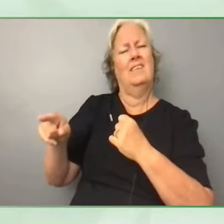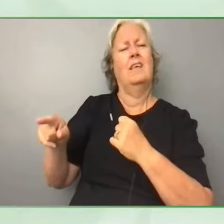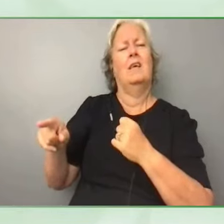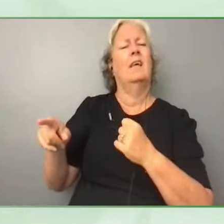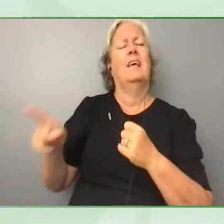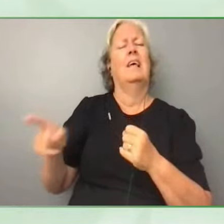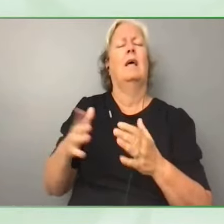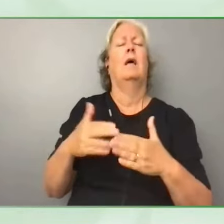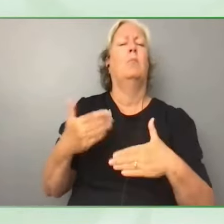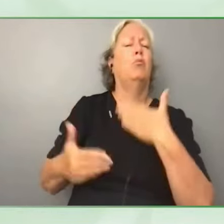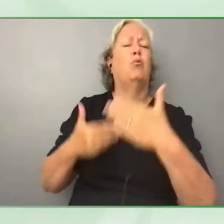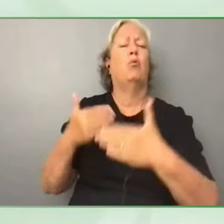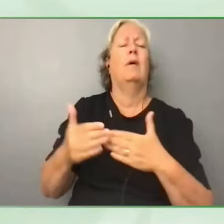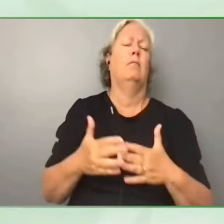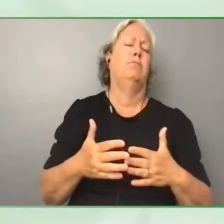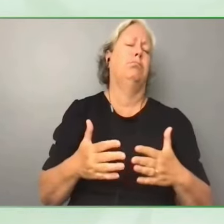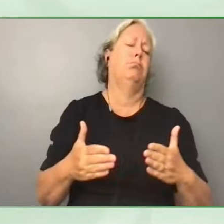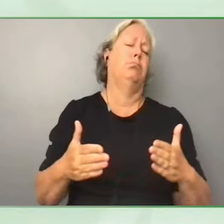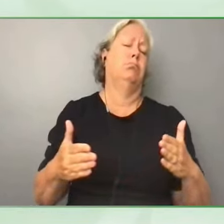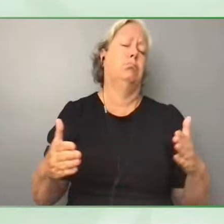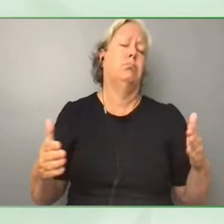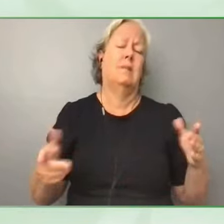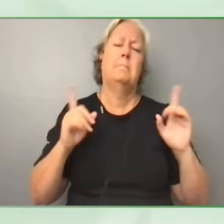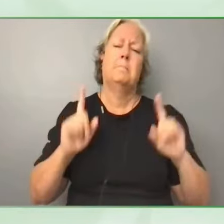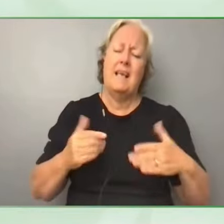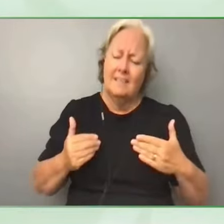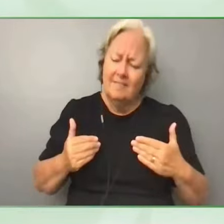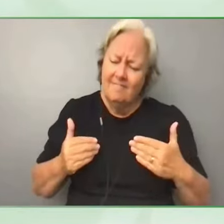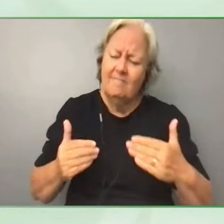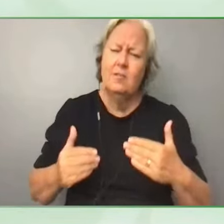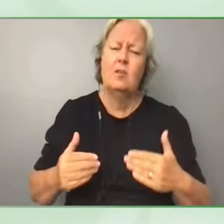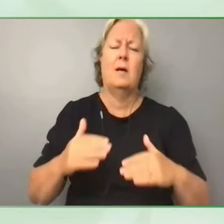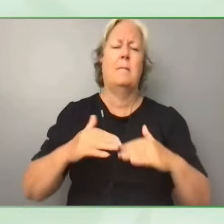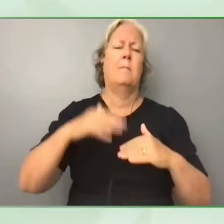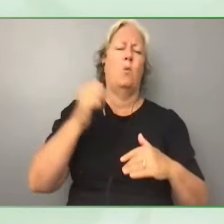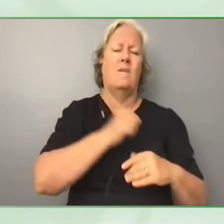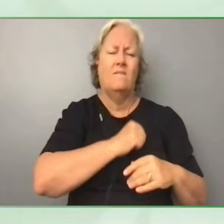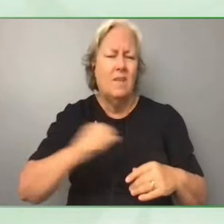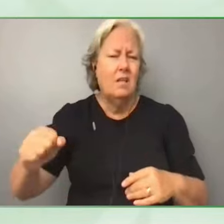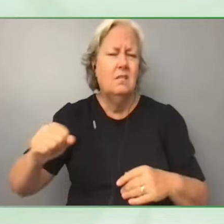We should make progress, it should go faster, and it should be more effective.